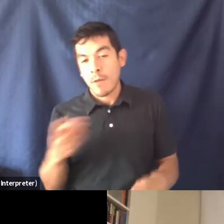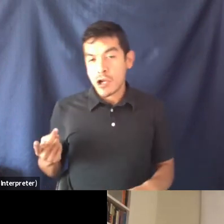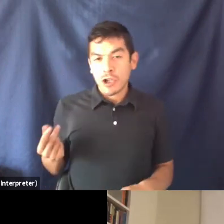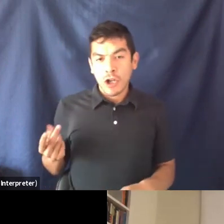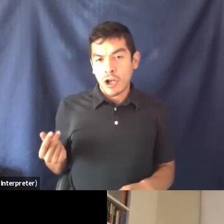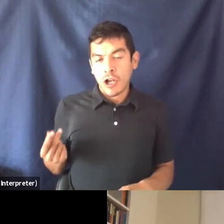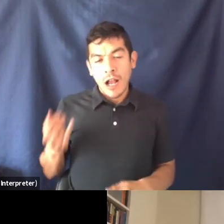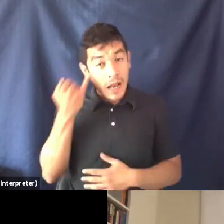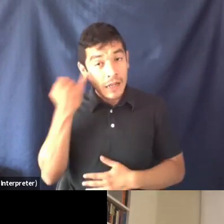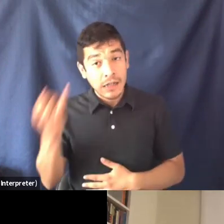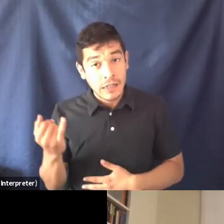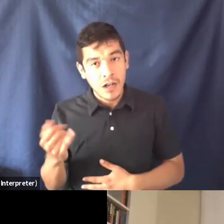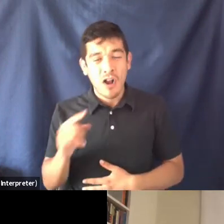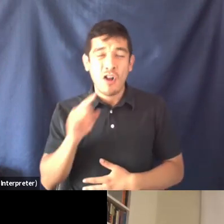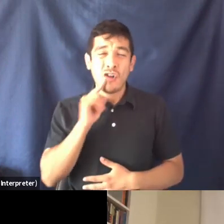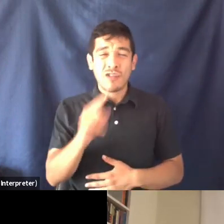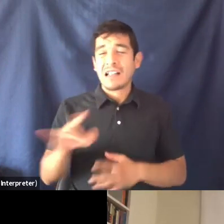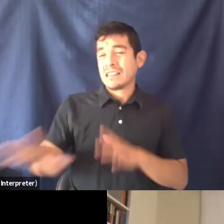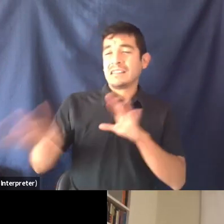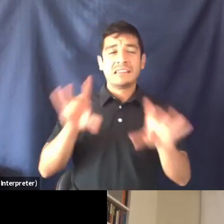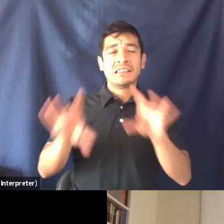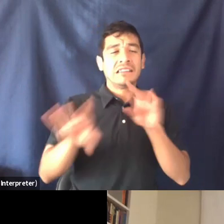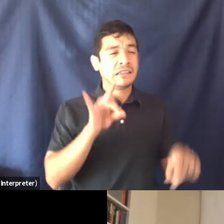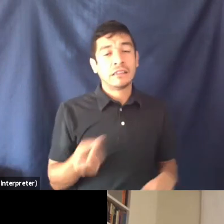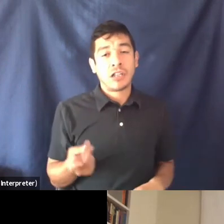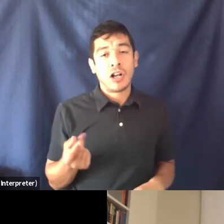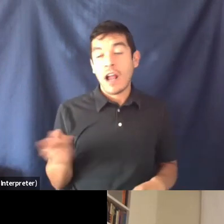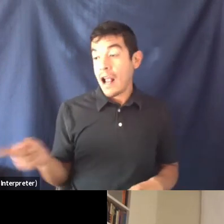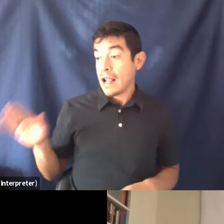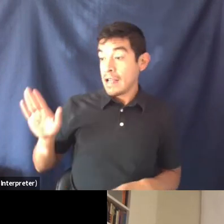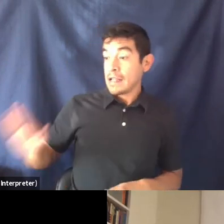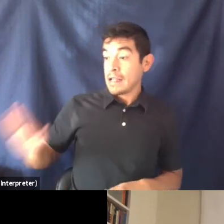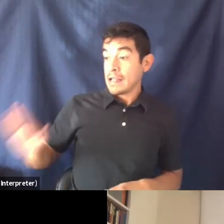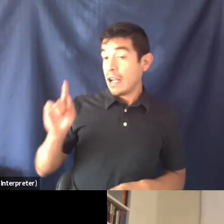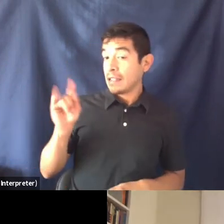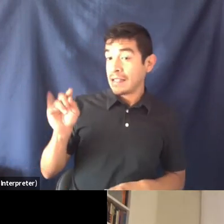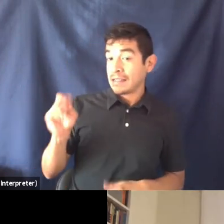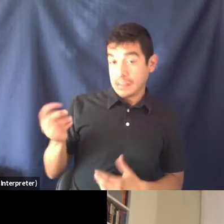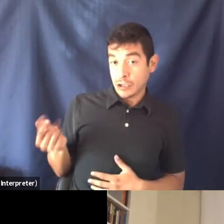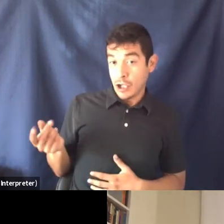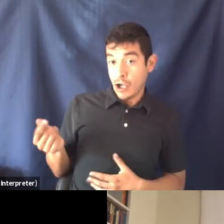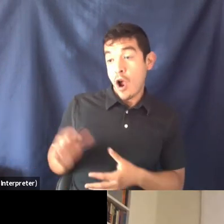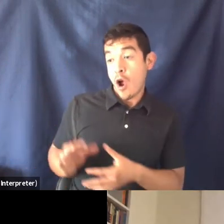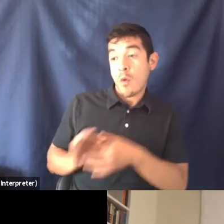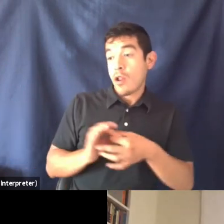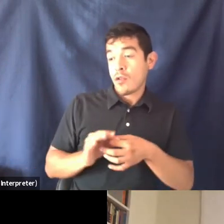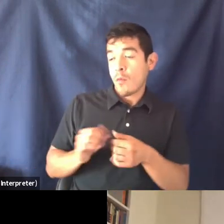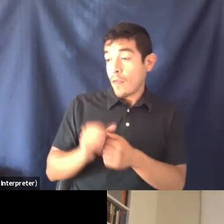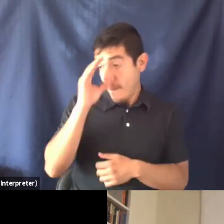it came down to the casting, like Zeytin's relationship with these boys was very much how it's portrayed in the film. It's it ebbs and flows.